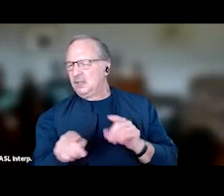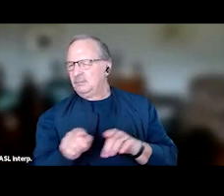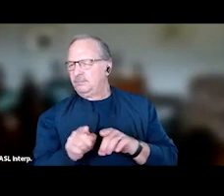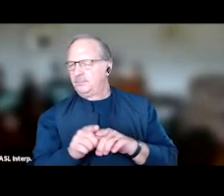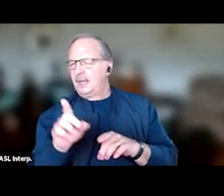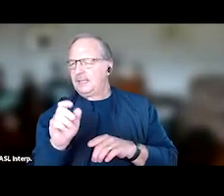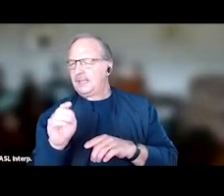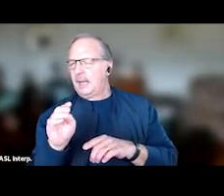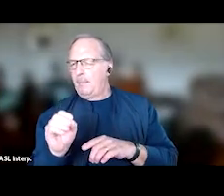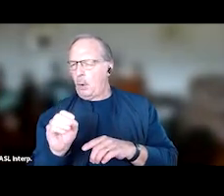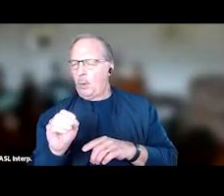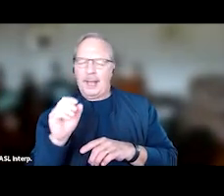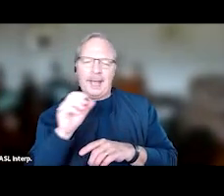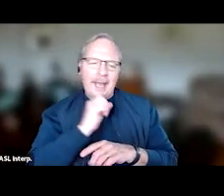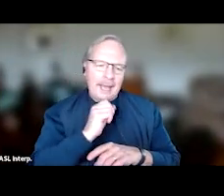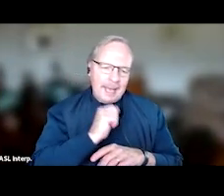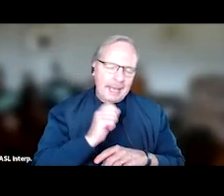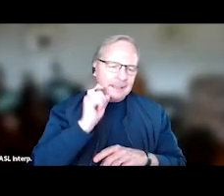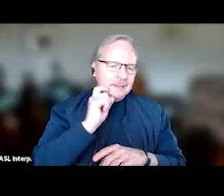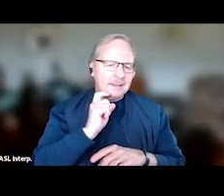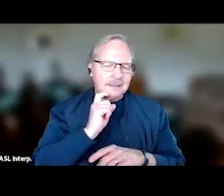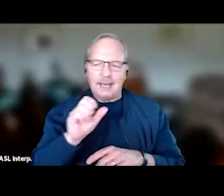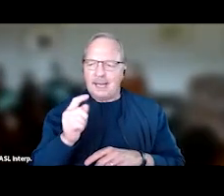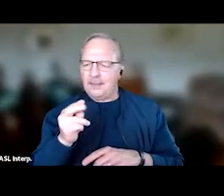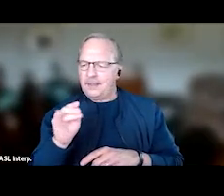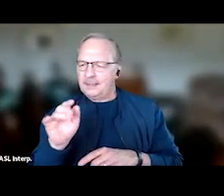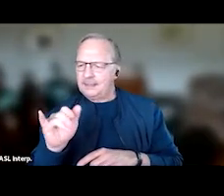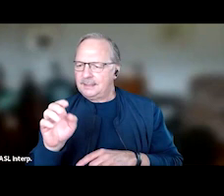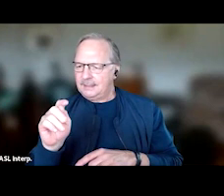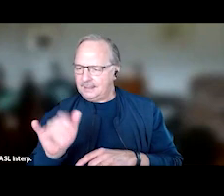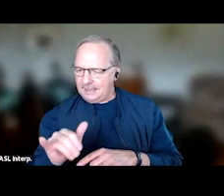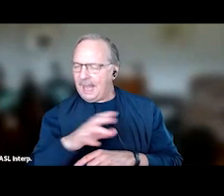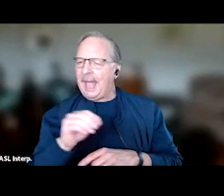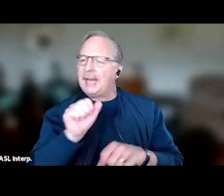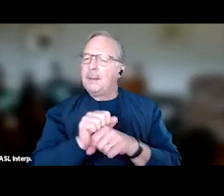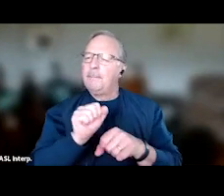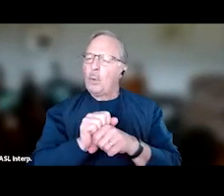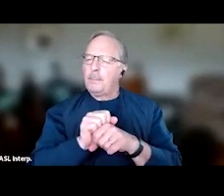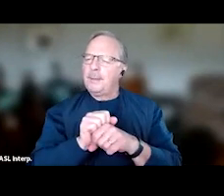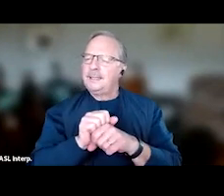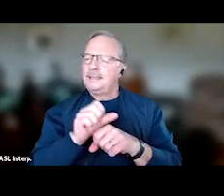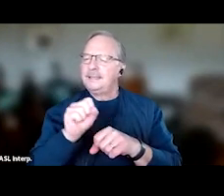but age, sex, race, ethnicity, and employment status. And the reason we encourage you to look at this